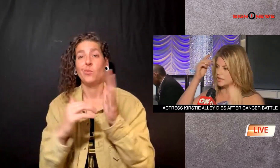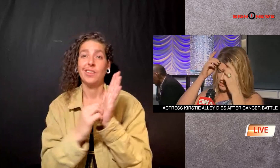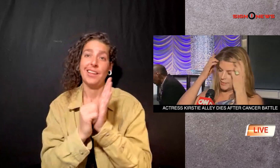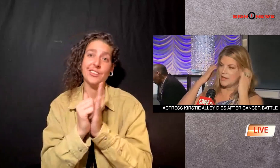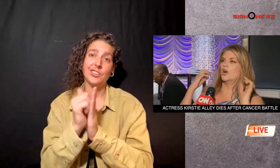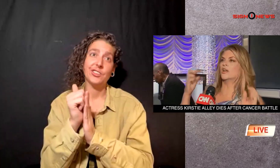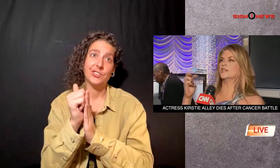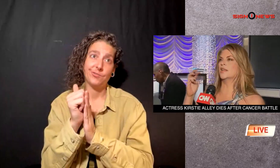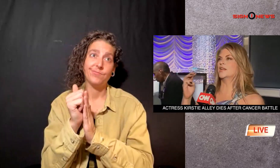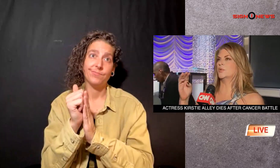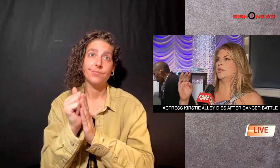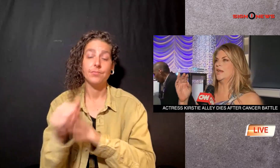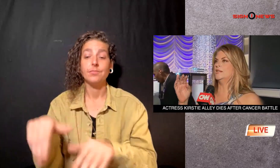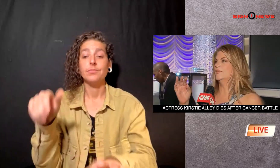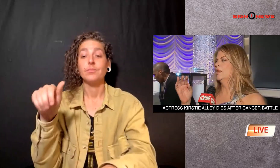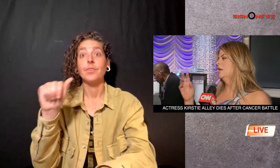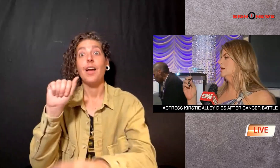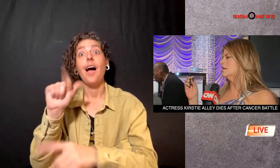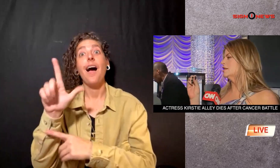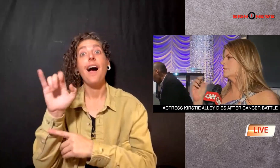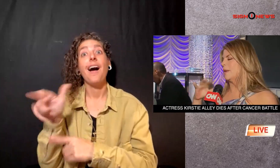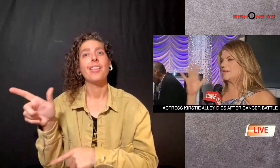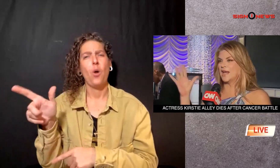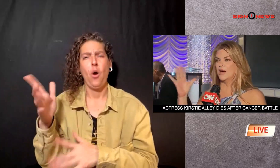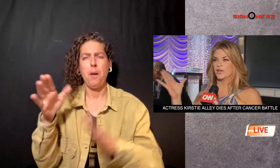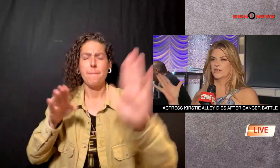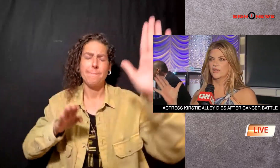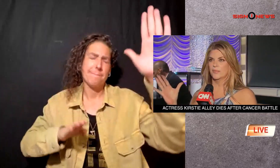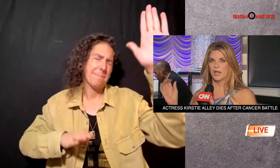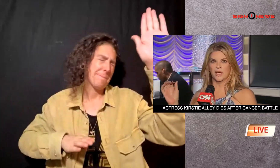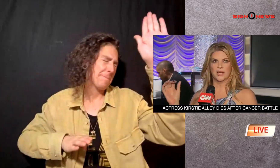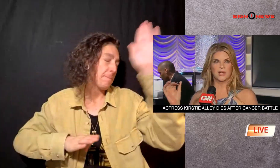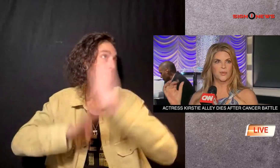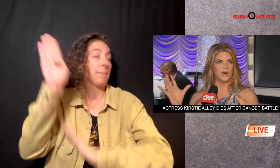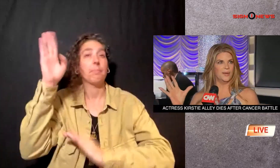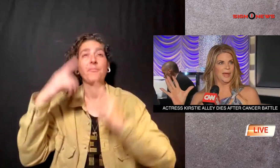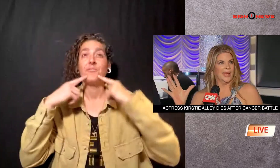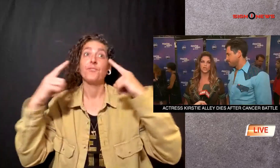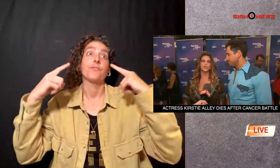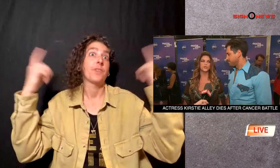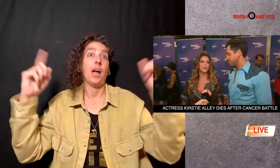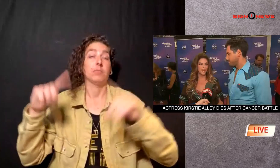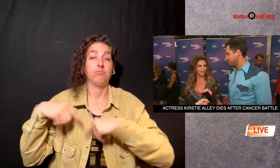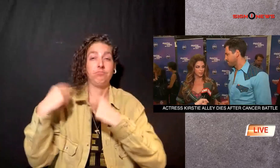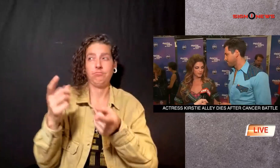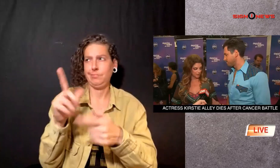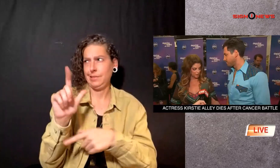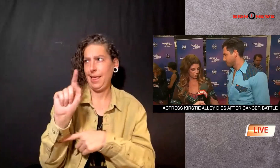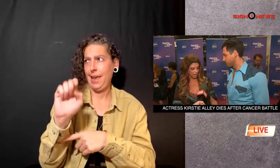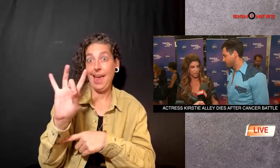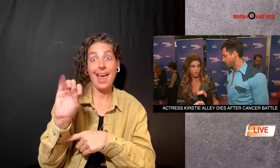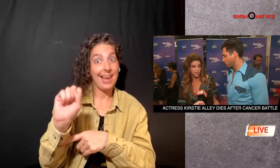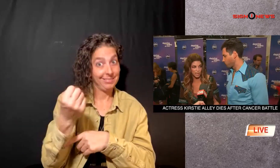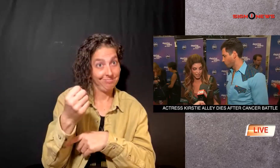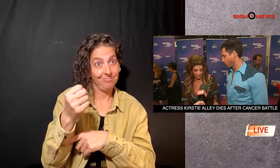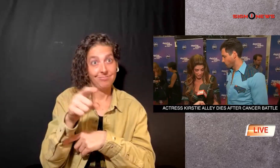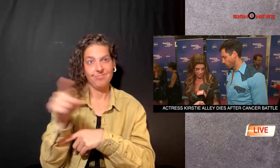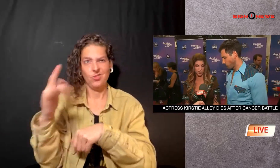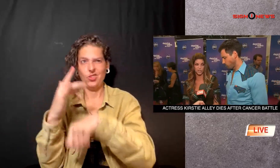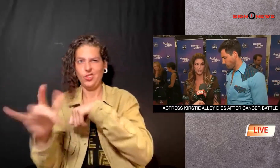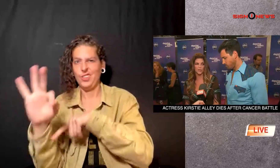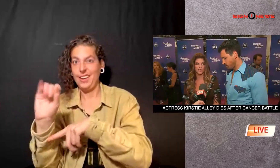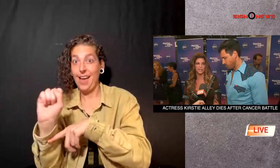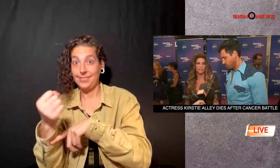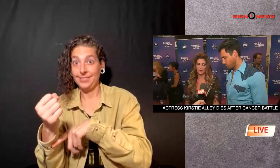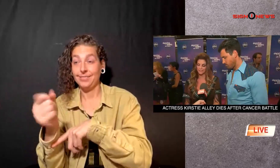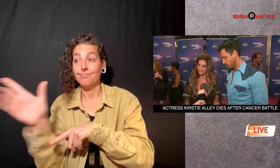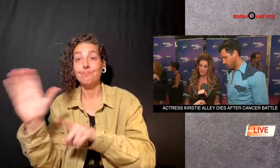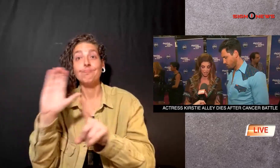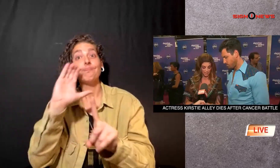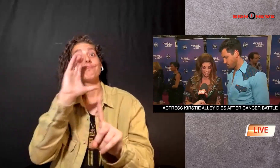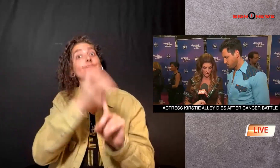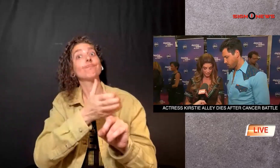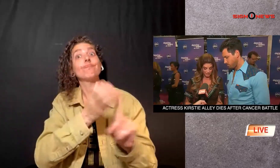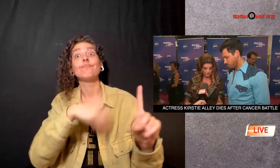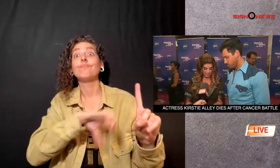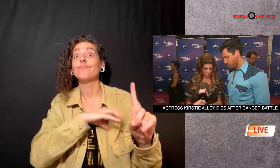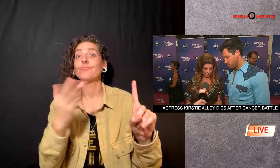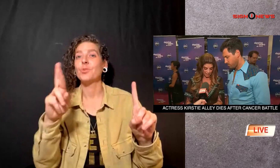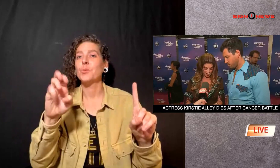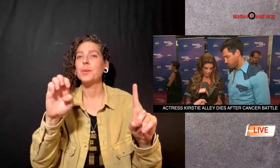with cancer Alley rose to fame in the late 1980s and early